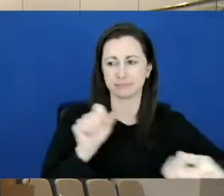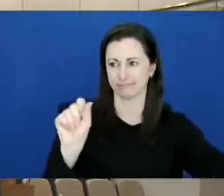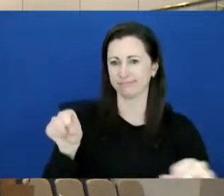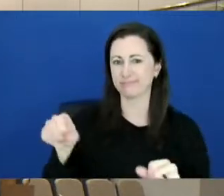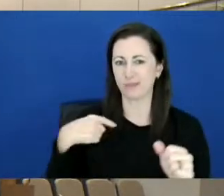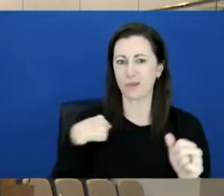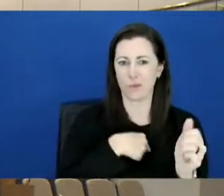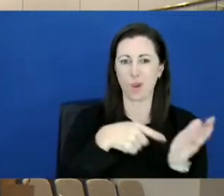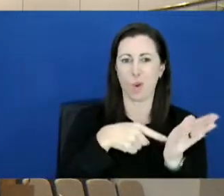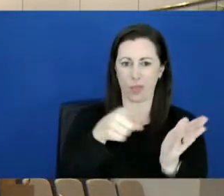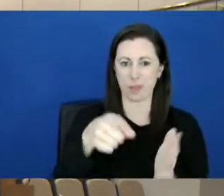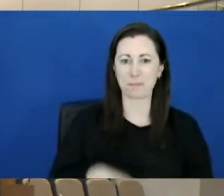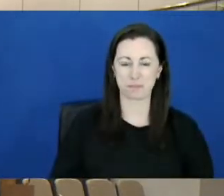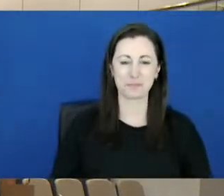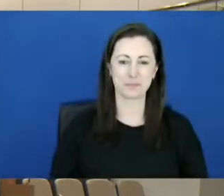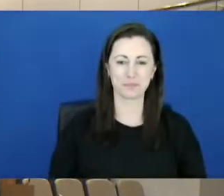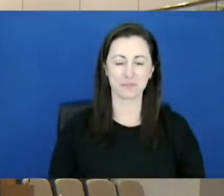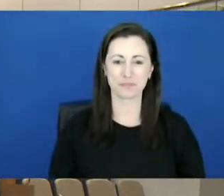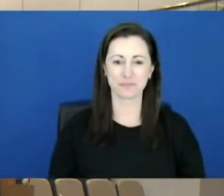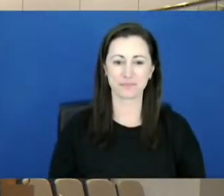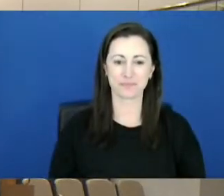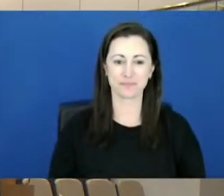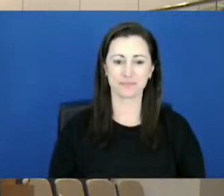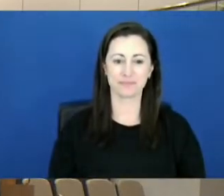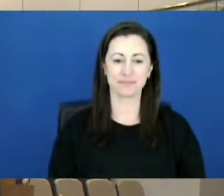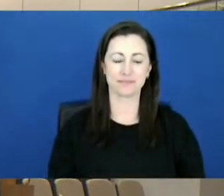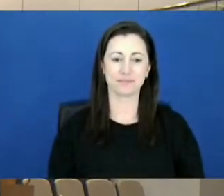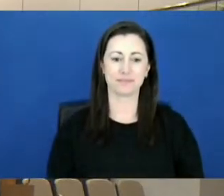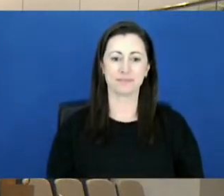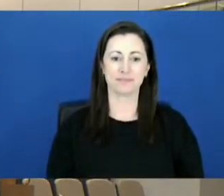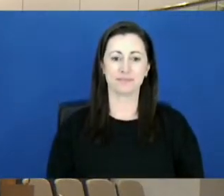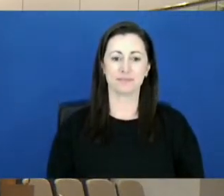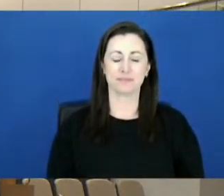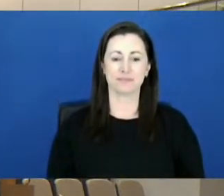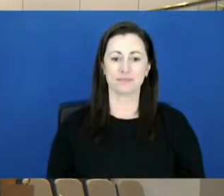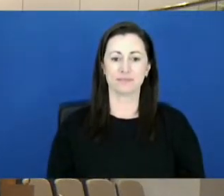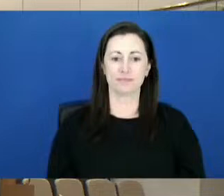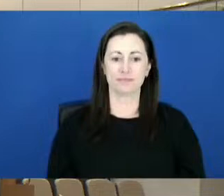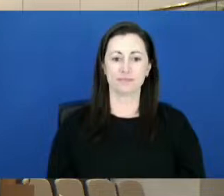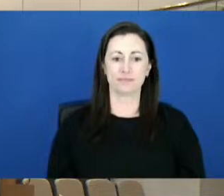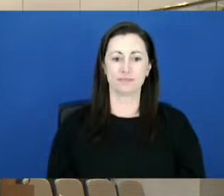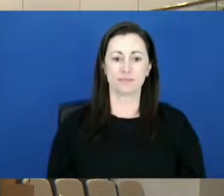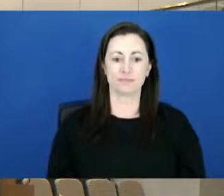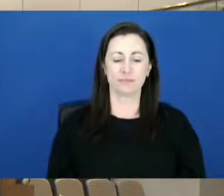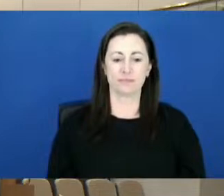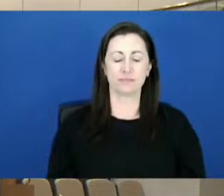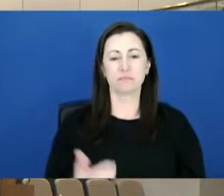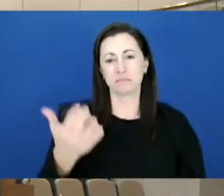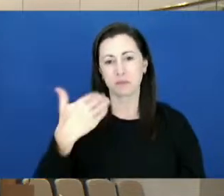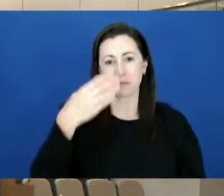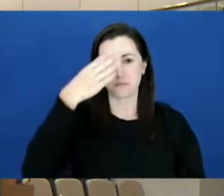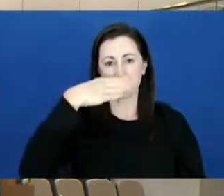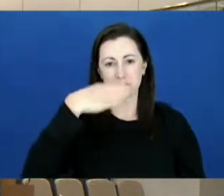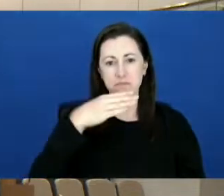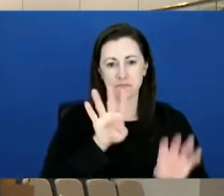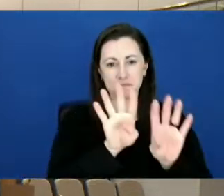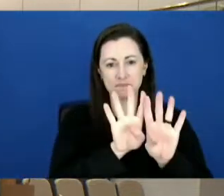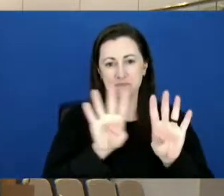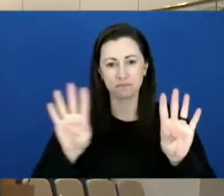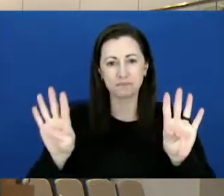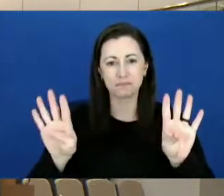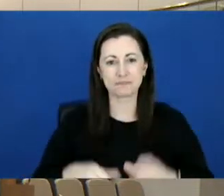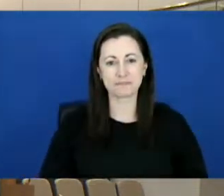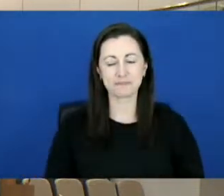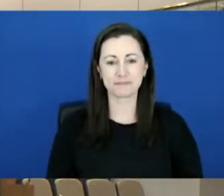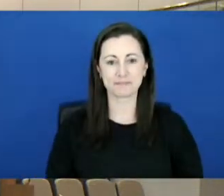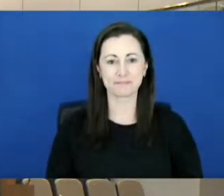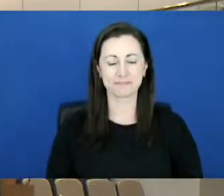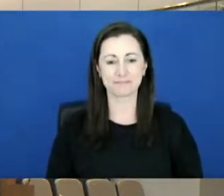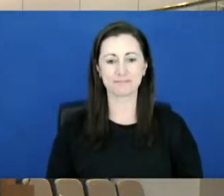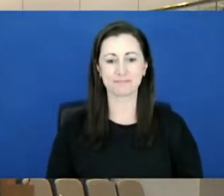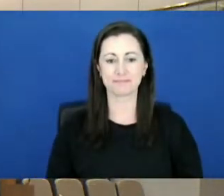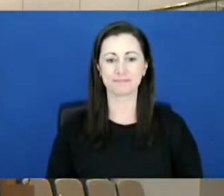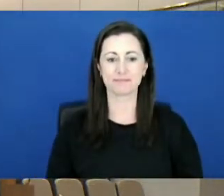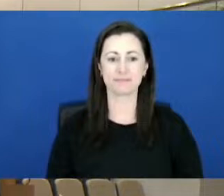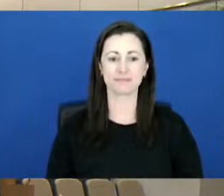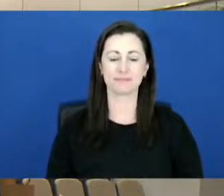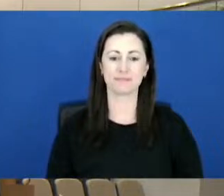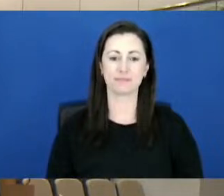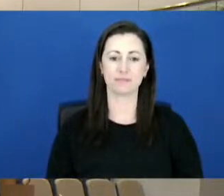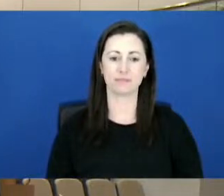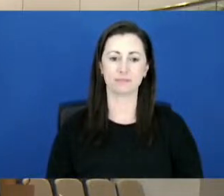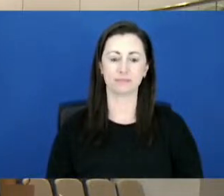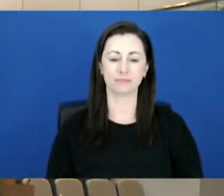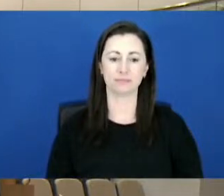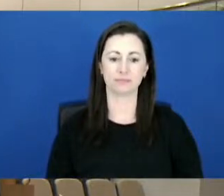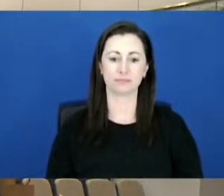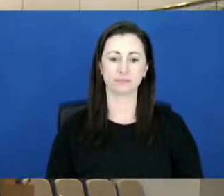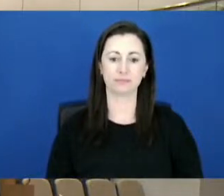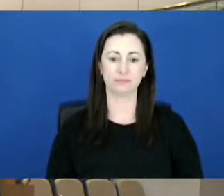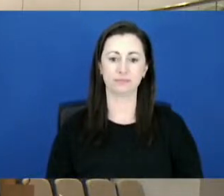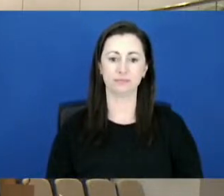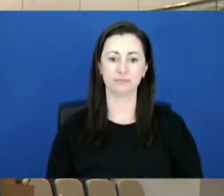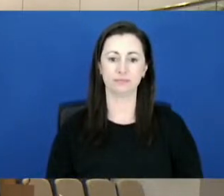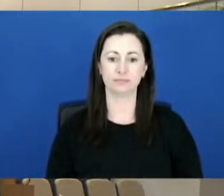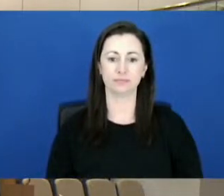SOMETHING FOR STAYING AND